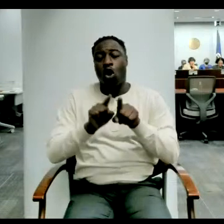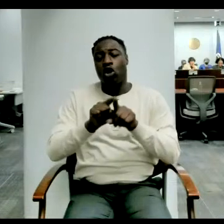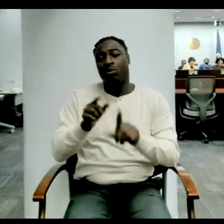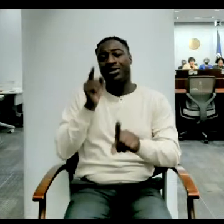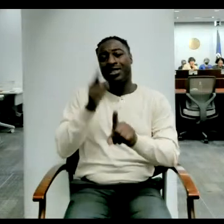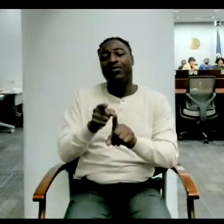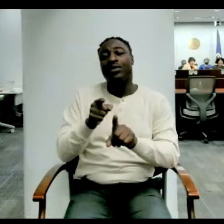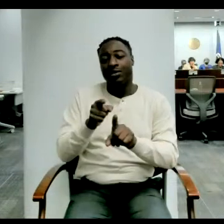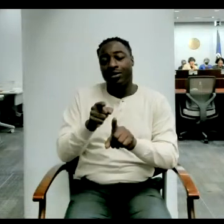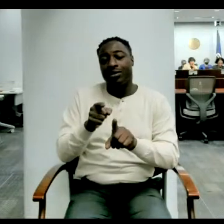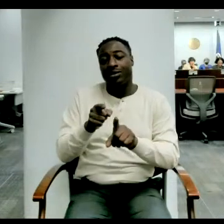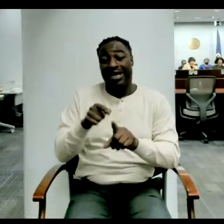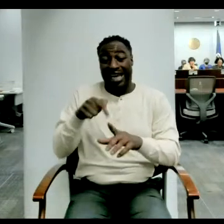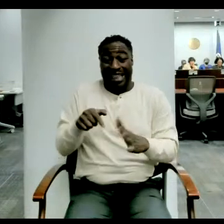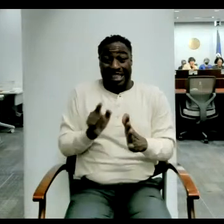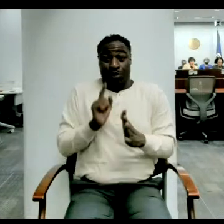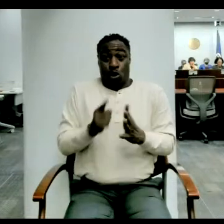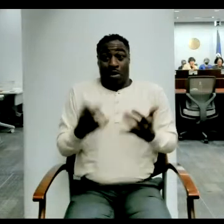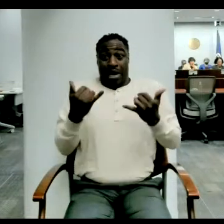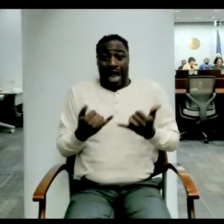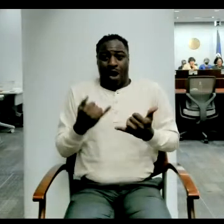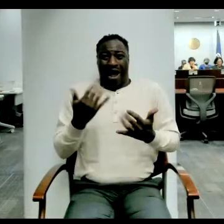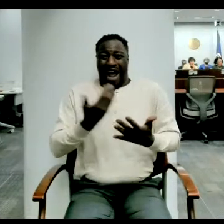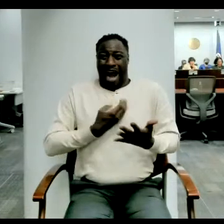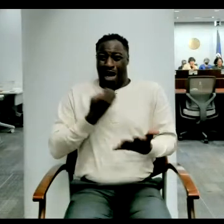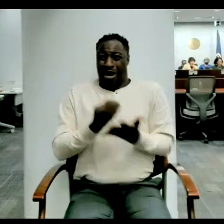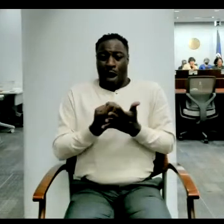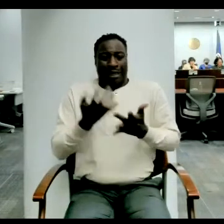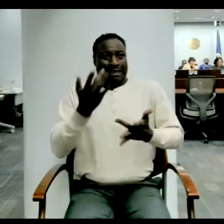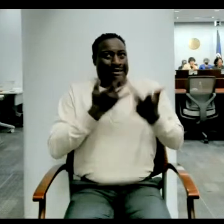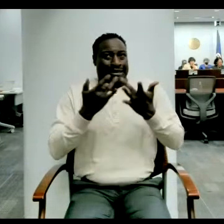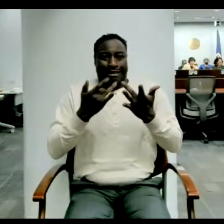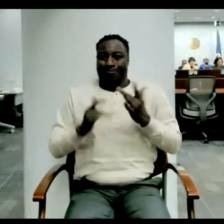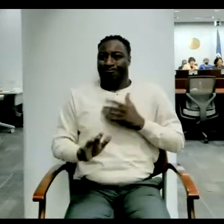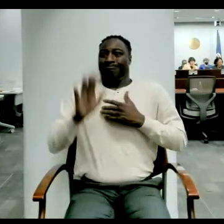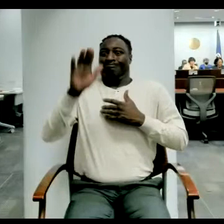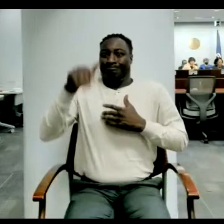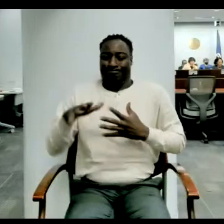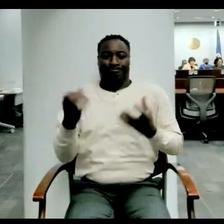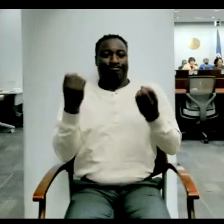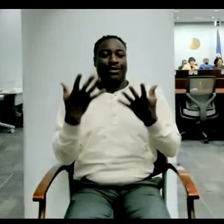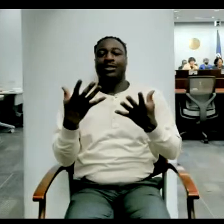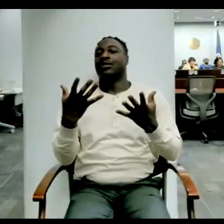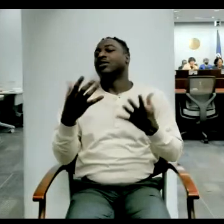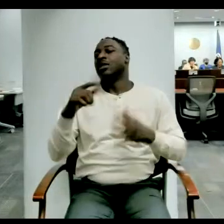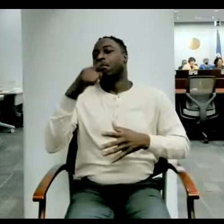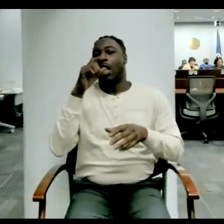in this moment, in our economy when um so many Black workers and other workers from underserved